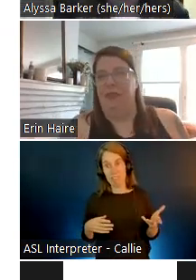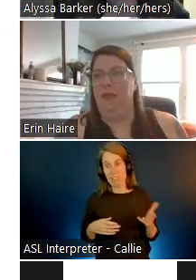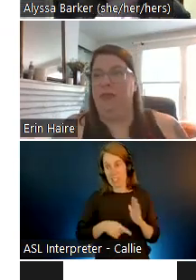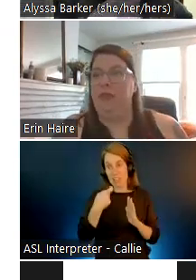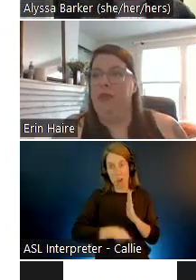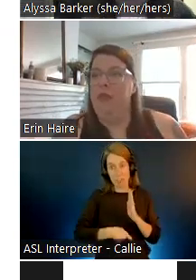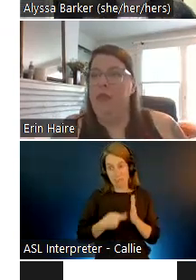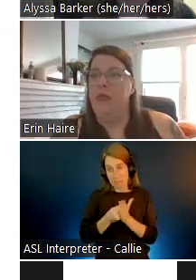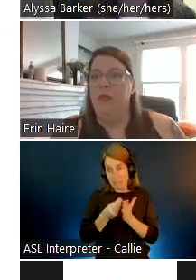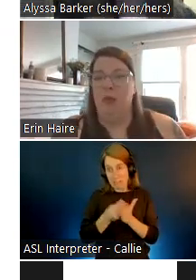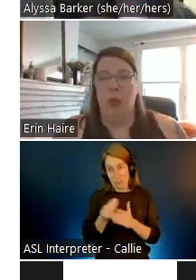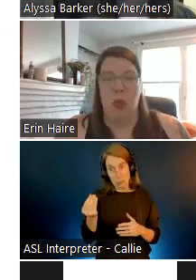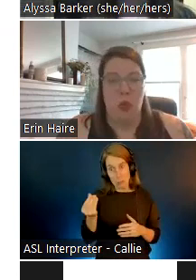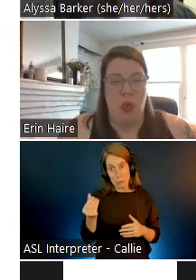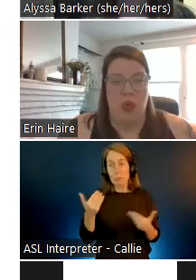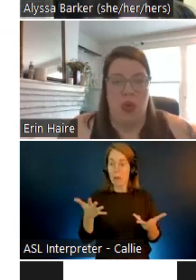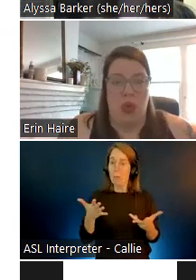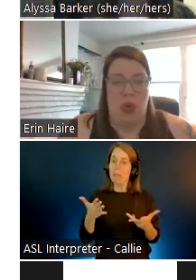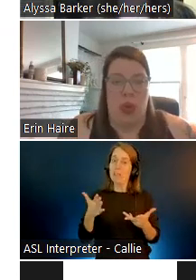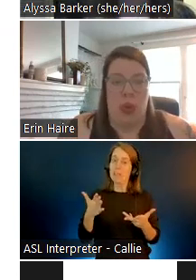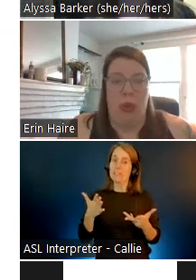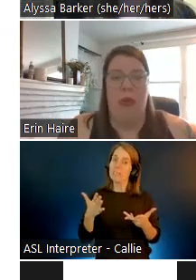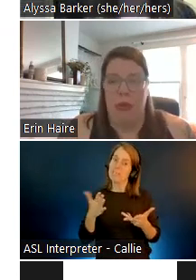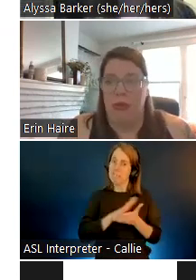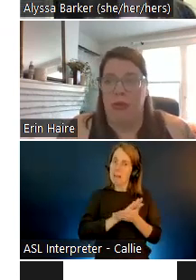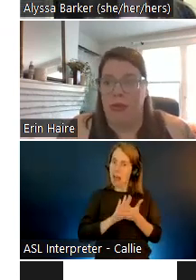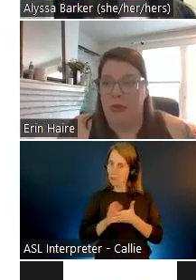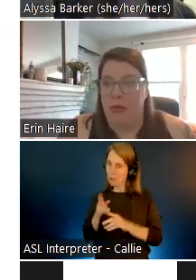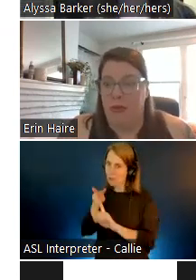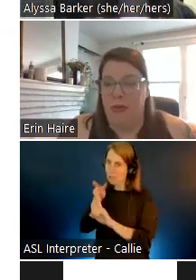might be nice to get an accommodation out of it all right so next slide please